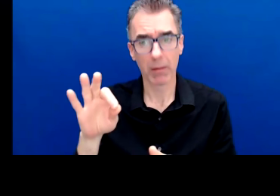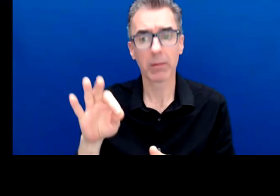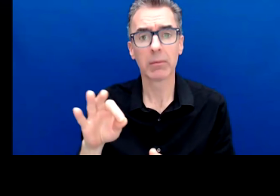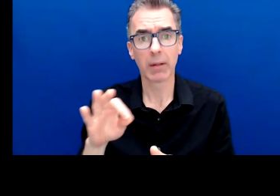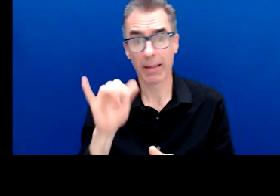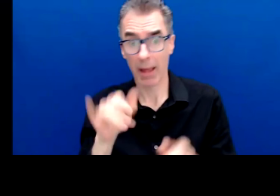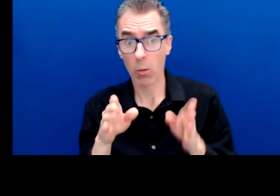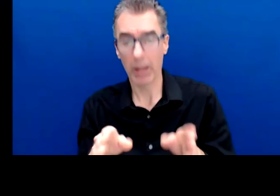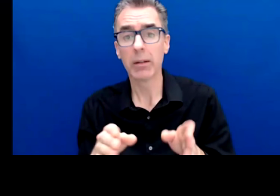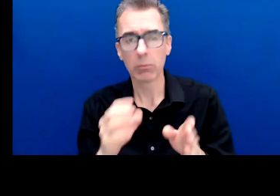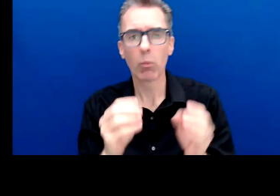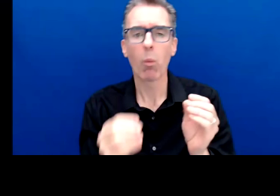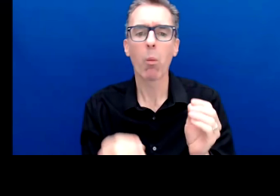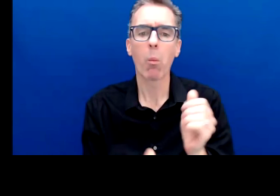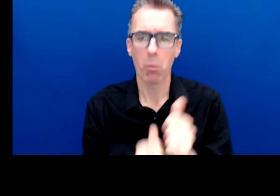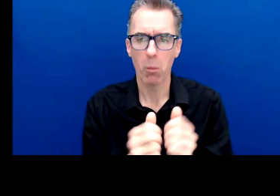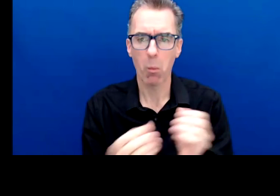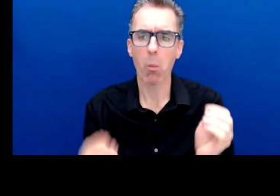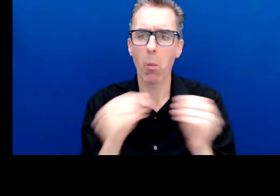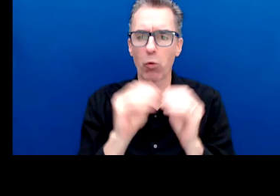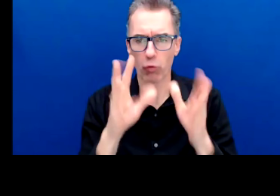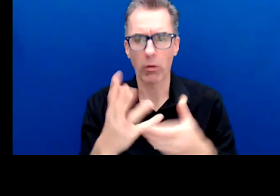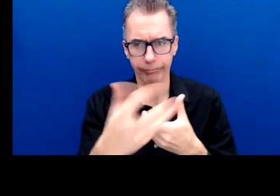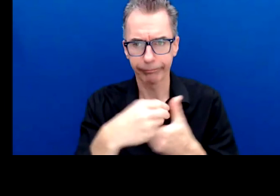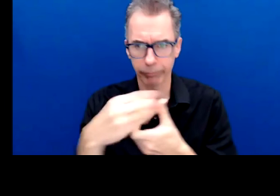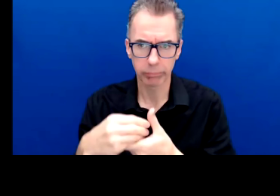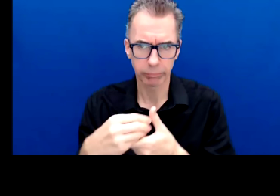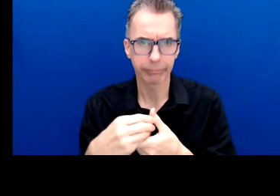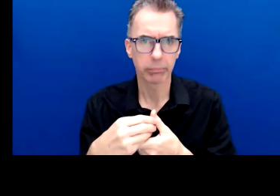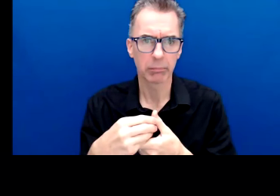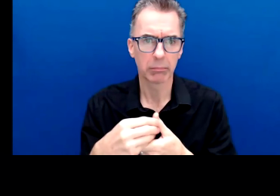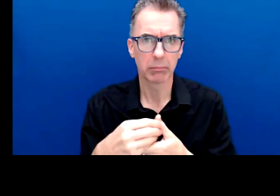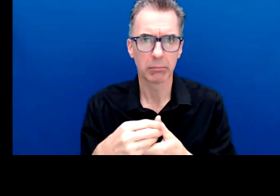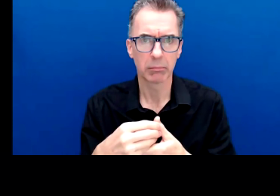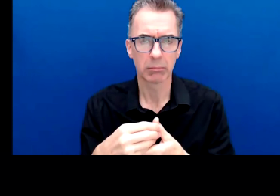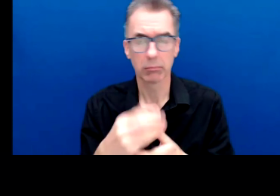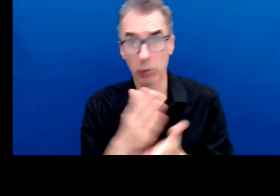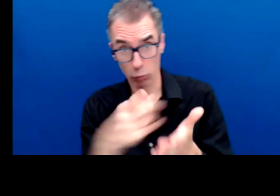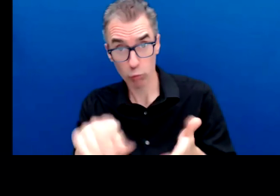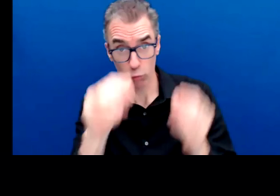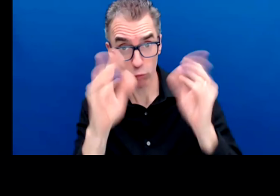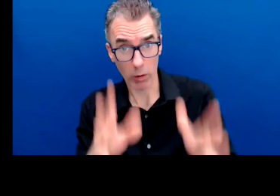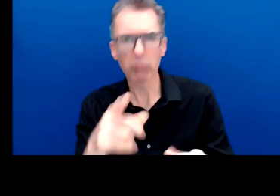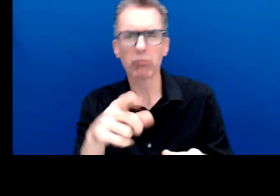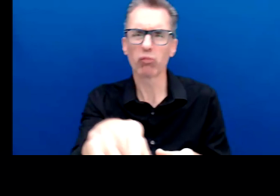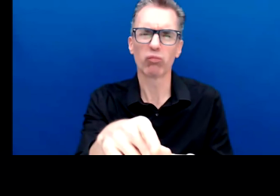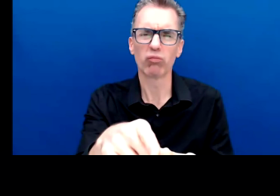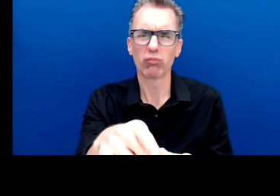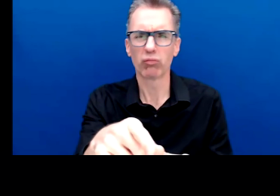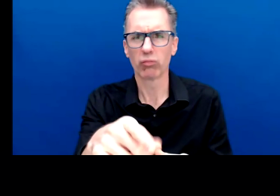And again, for those of you who are an instructor in here and maybe you can speak to this better than I but you would probably prefer to have,